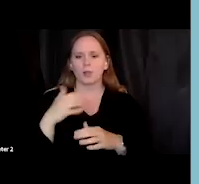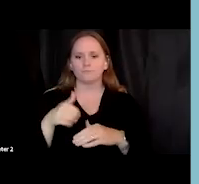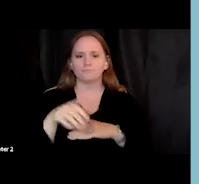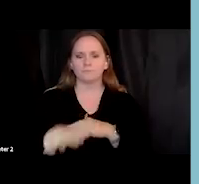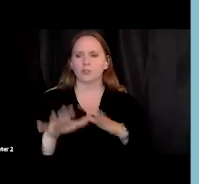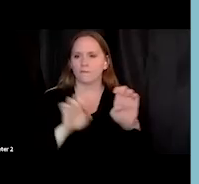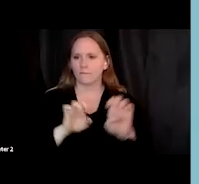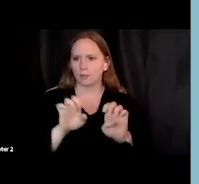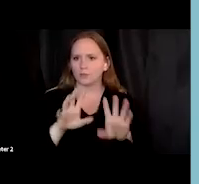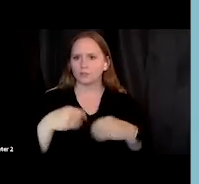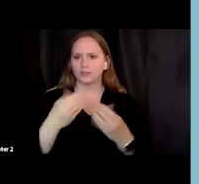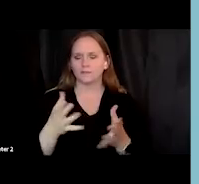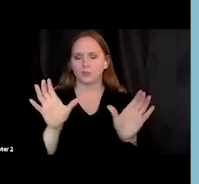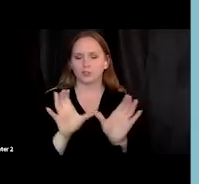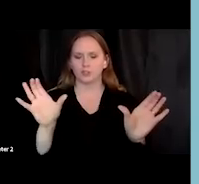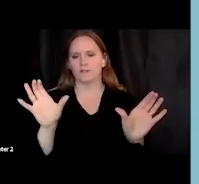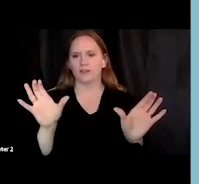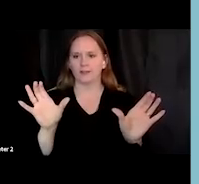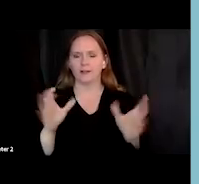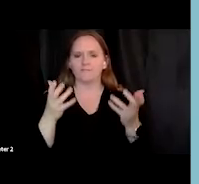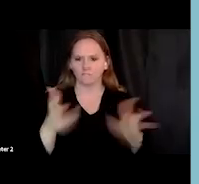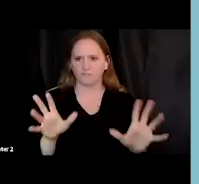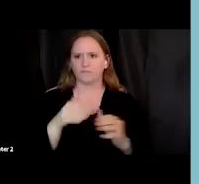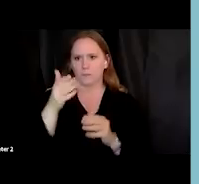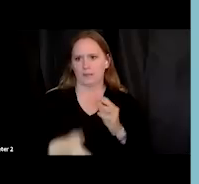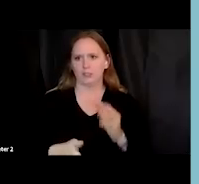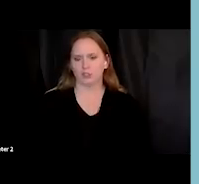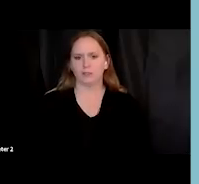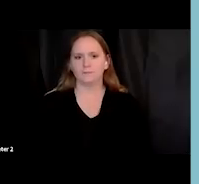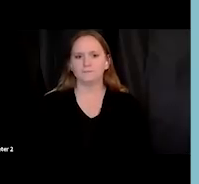of participation after you complete that. We don't offer CEUs today,